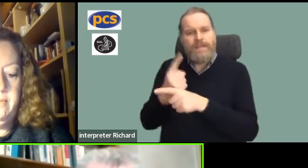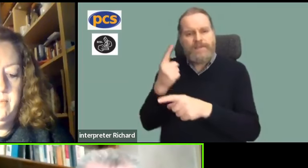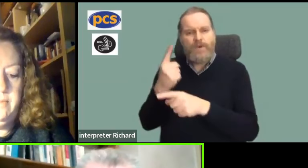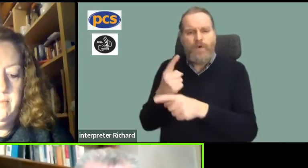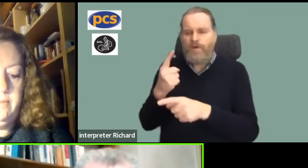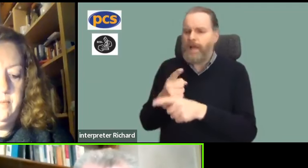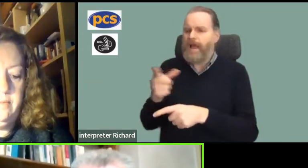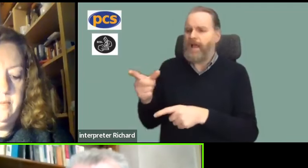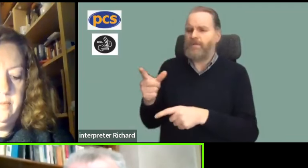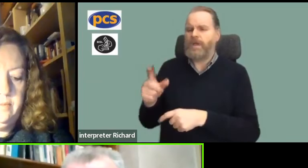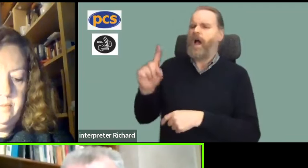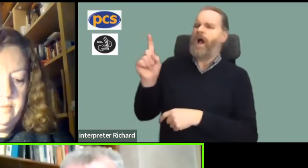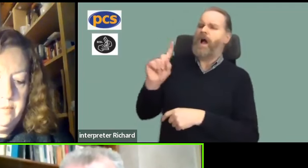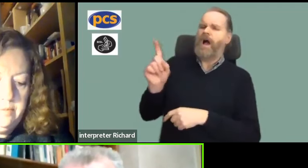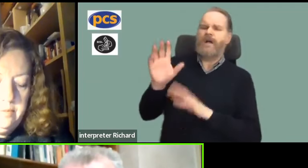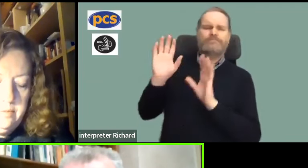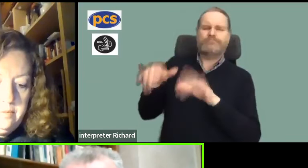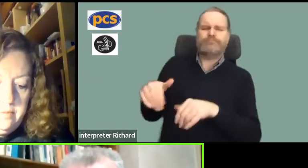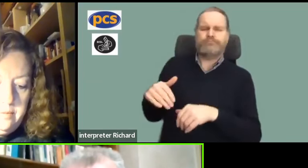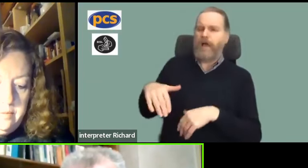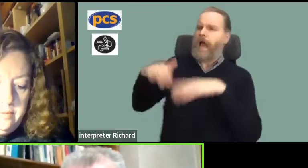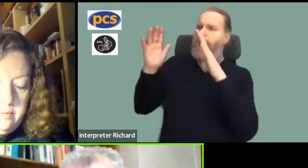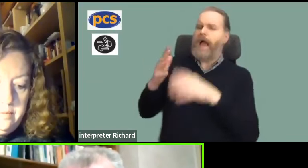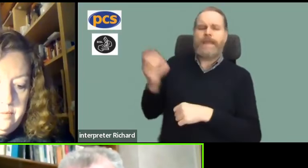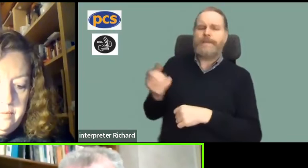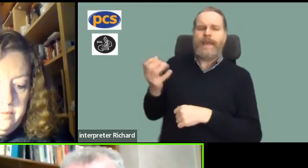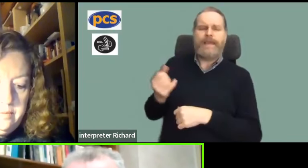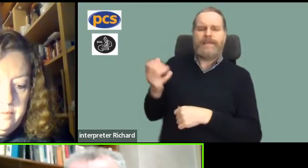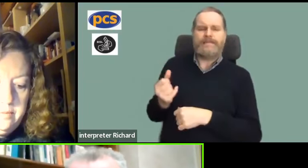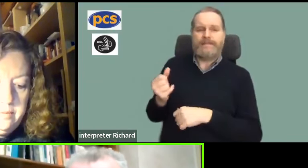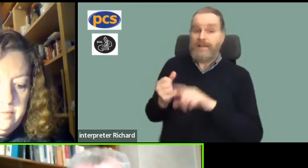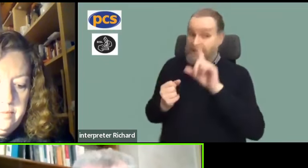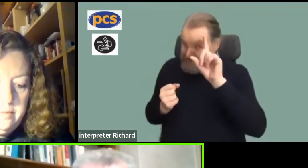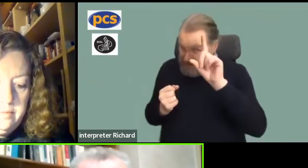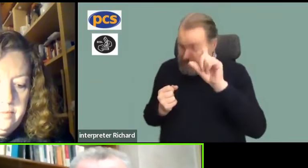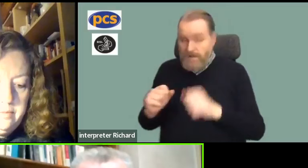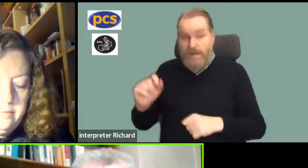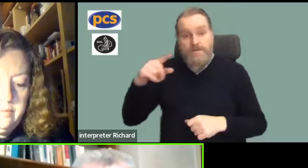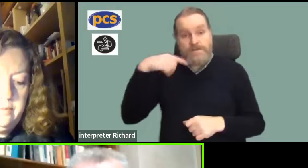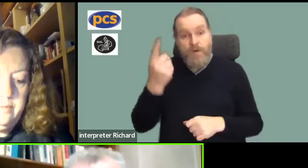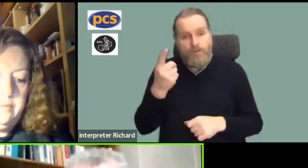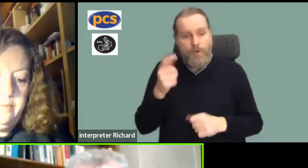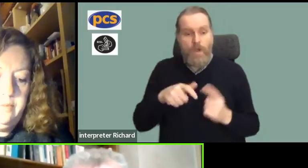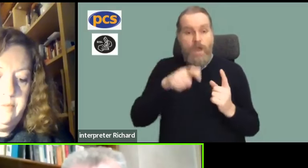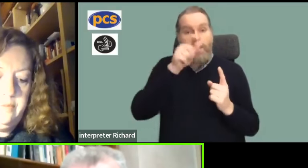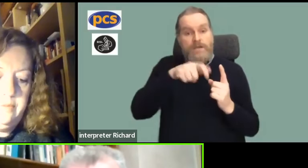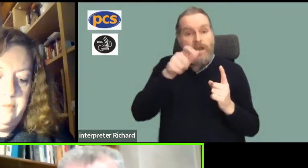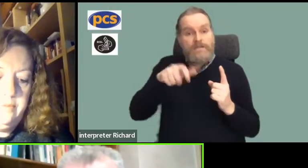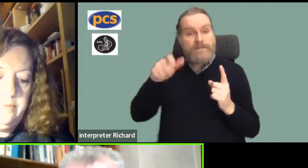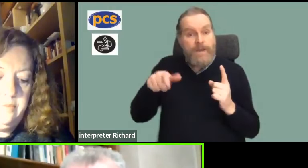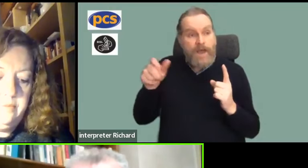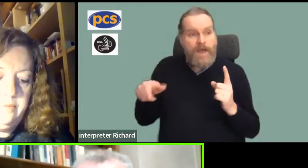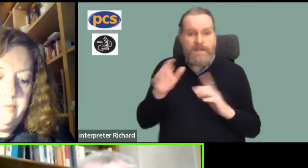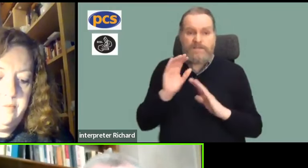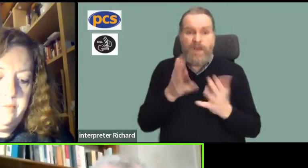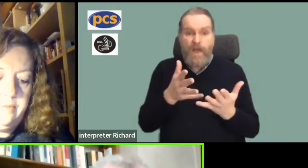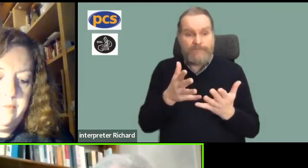think of sir Humphries and Mandarin, and in Whitehall. Yeah, what they're eeing tomorrow is, we have service staff in working